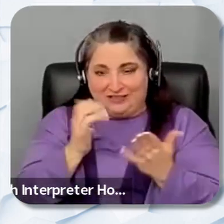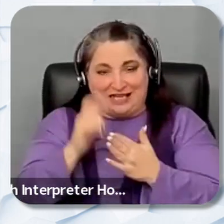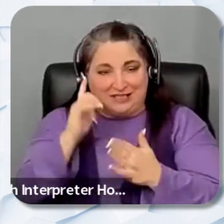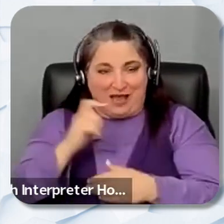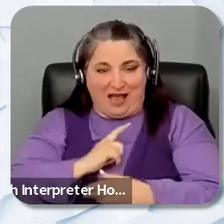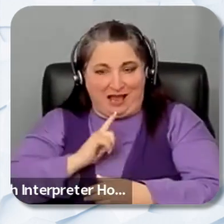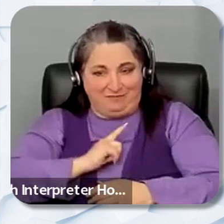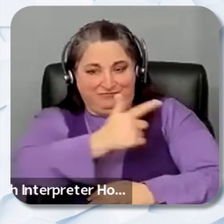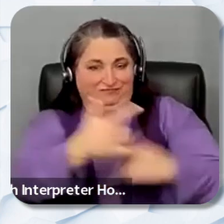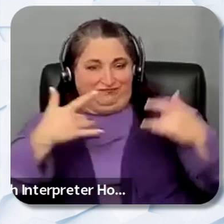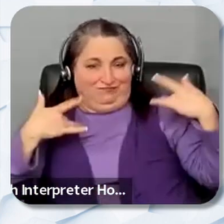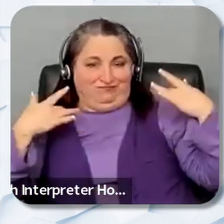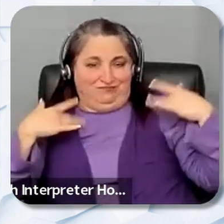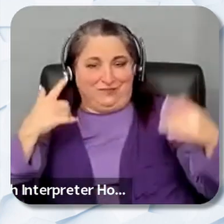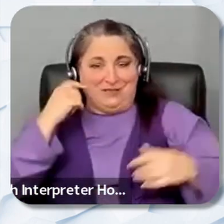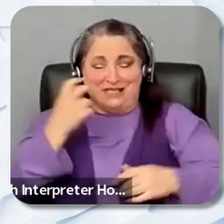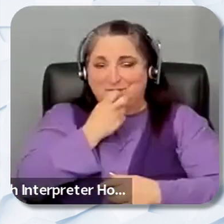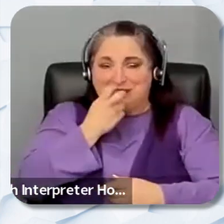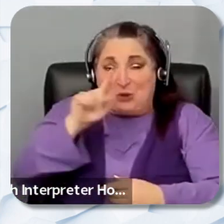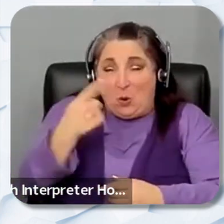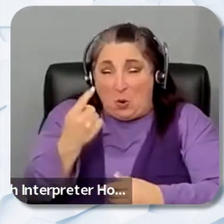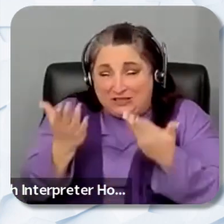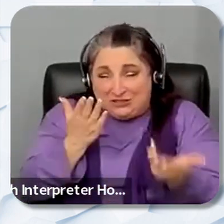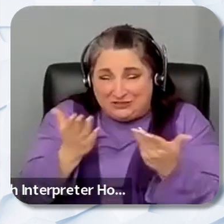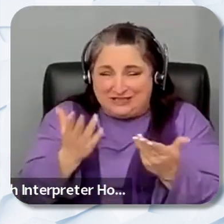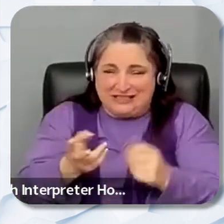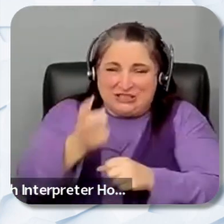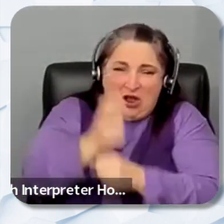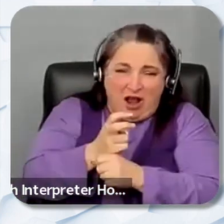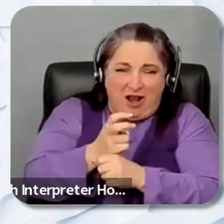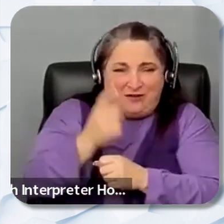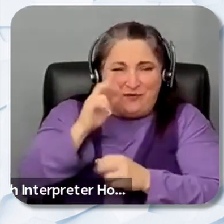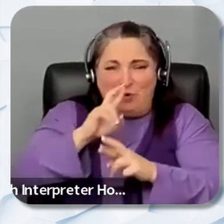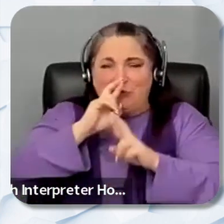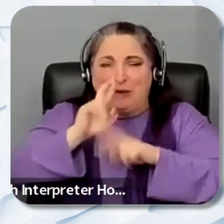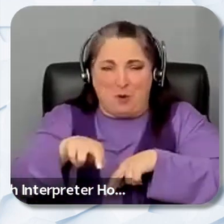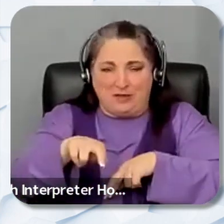speech only services represent difficulty in terms of reporting. But yes, and this is